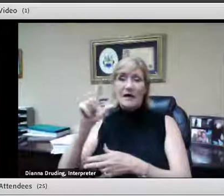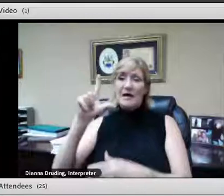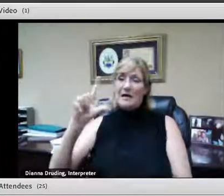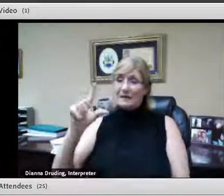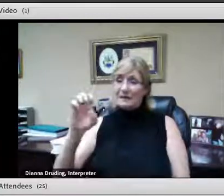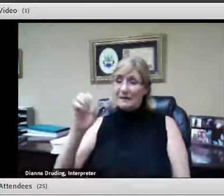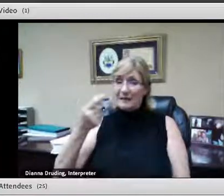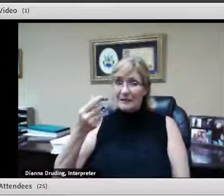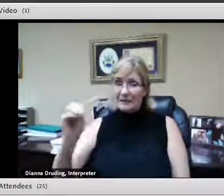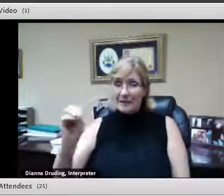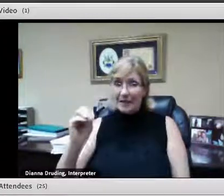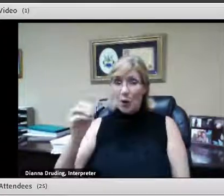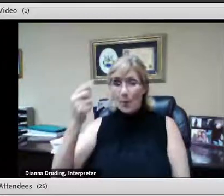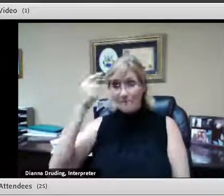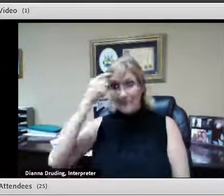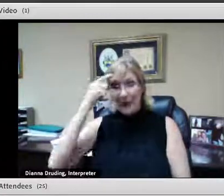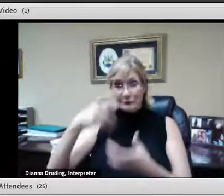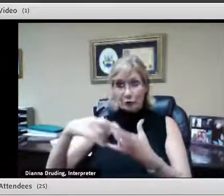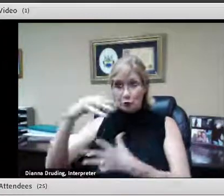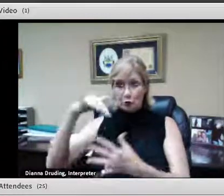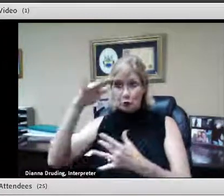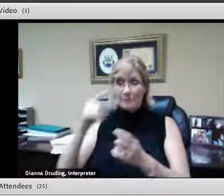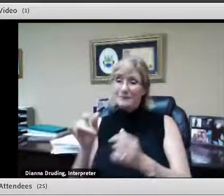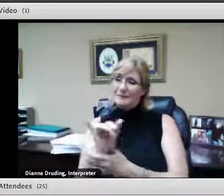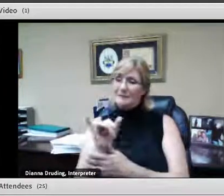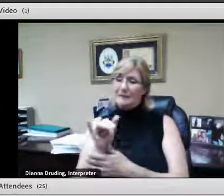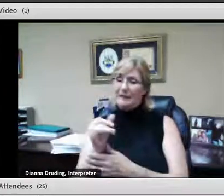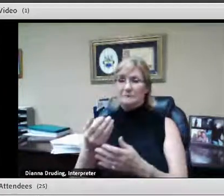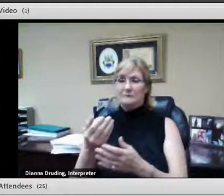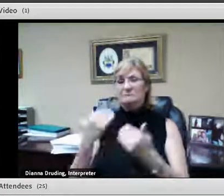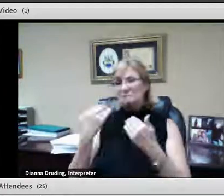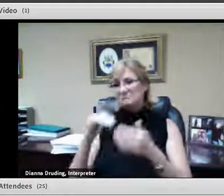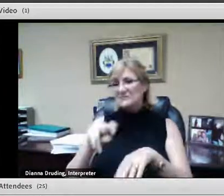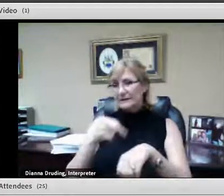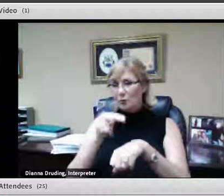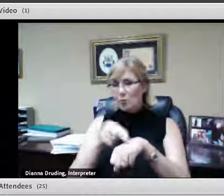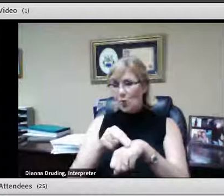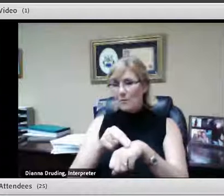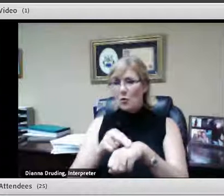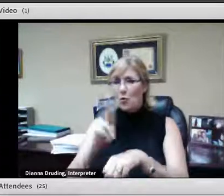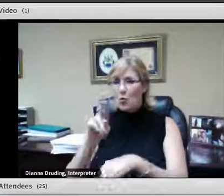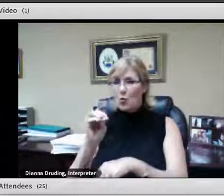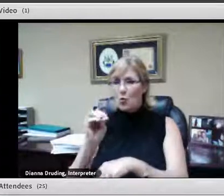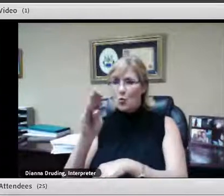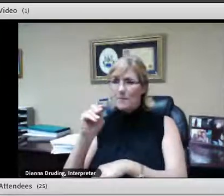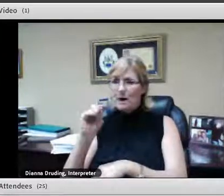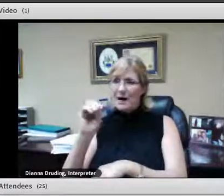of robotics kits in educational technology here.